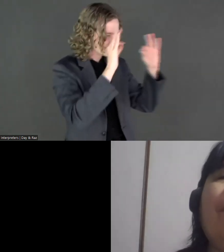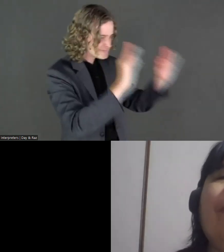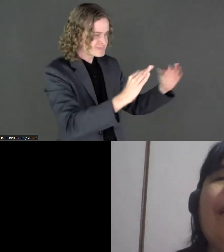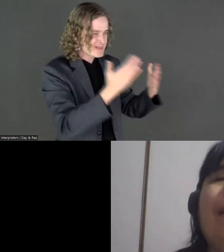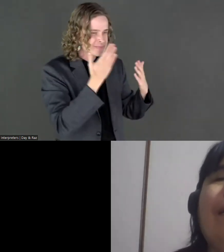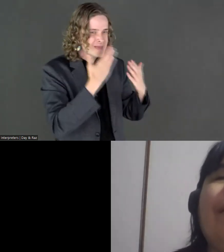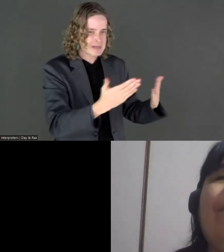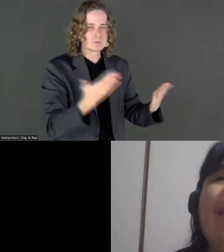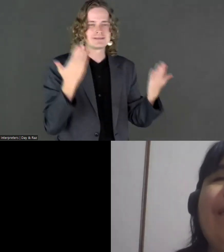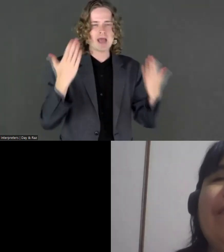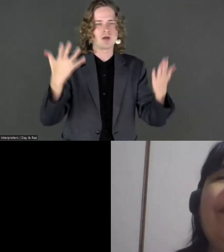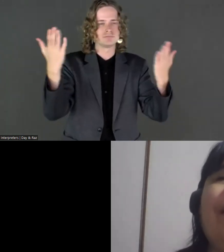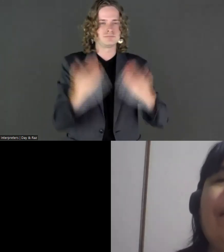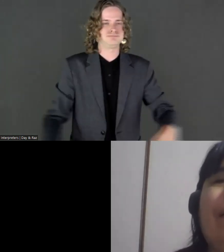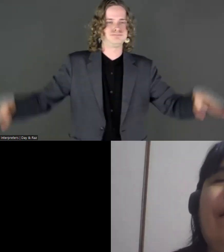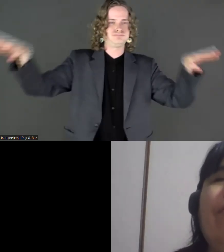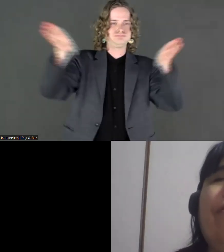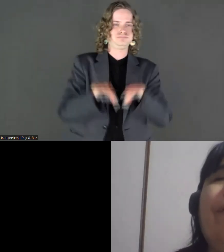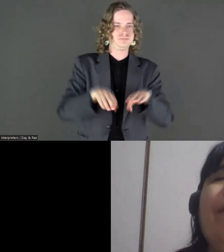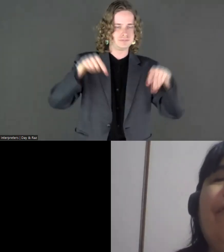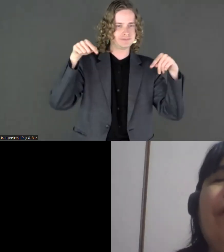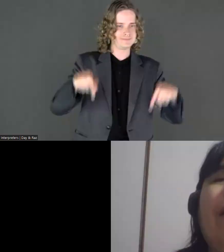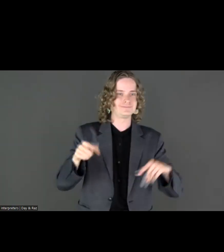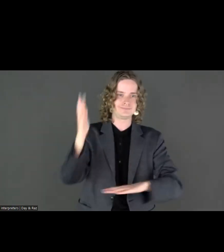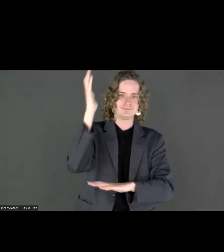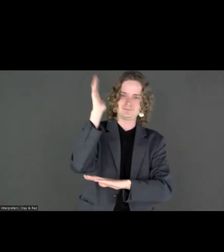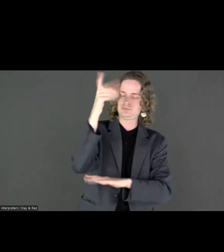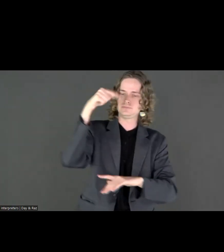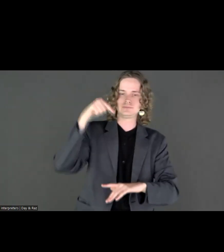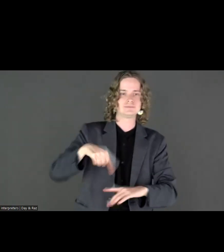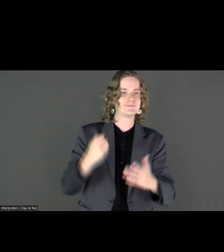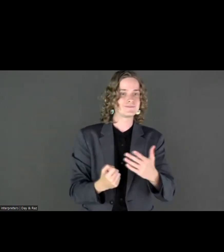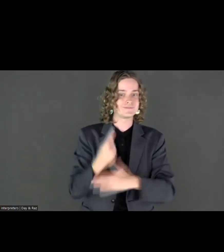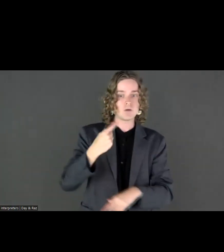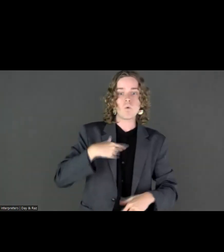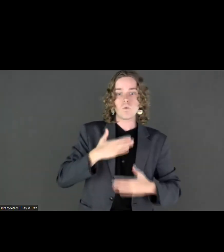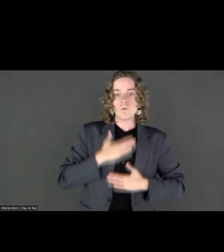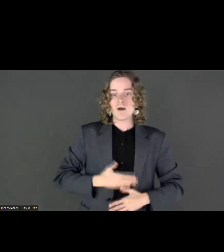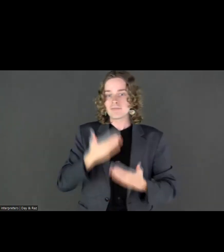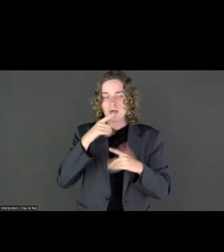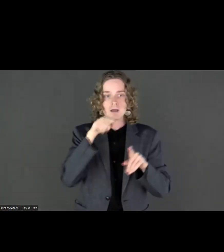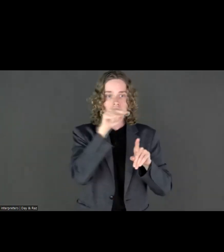our great panelists today also like to say our service providers will make possible to have the